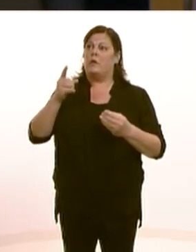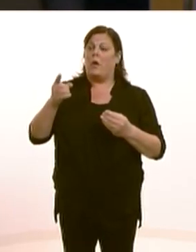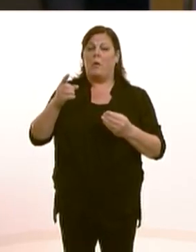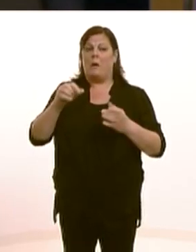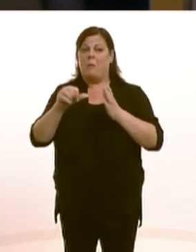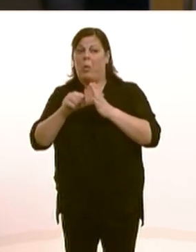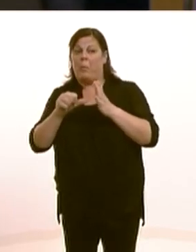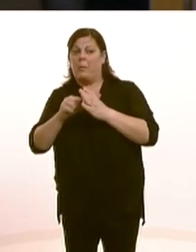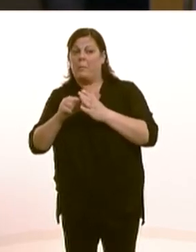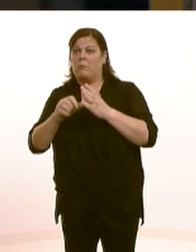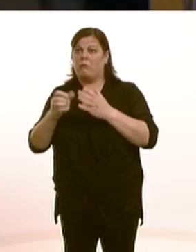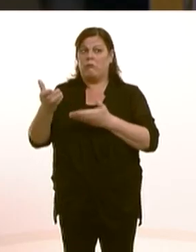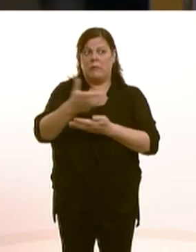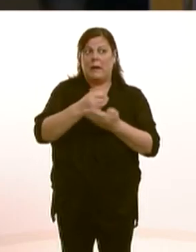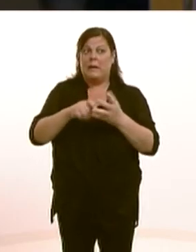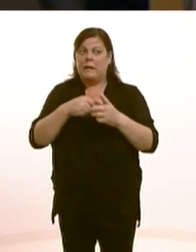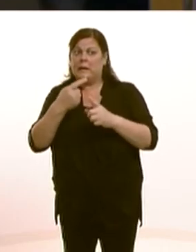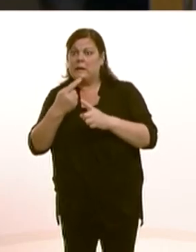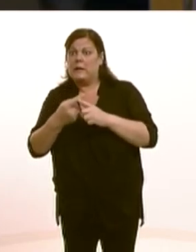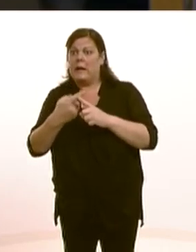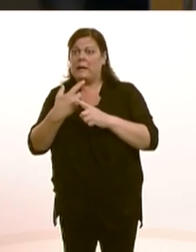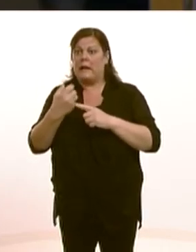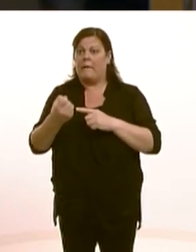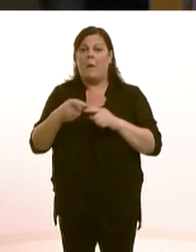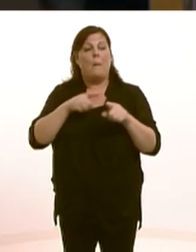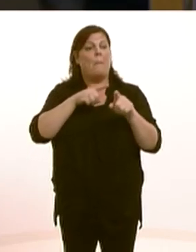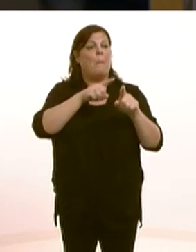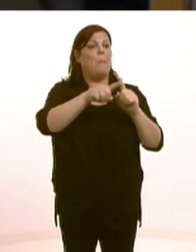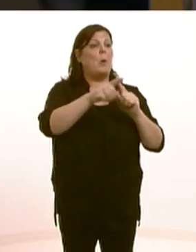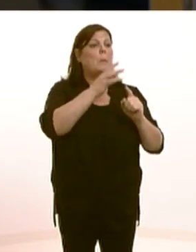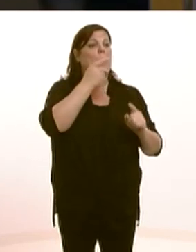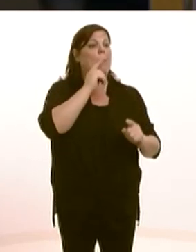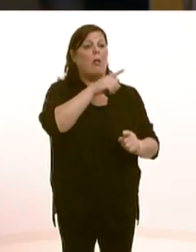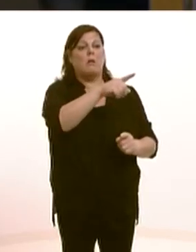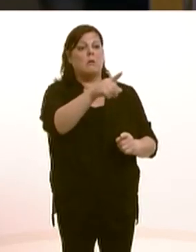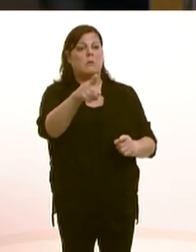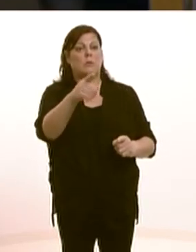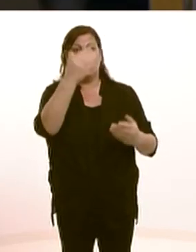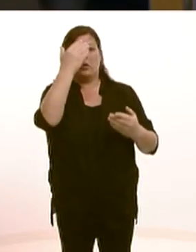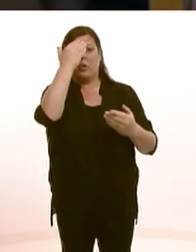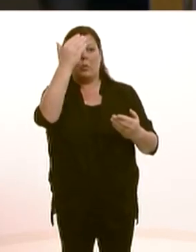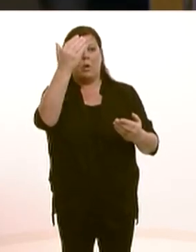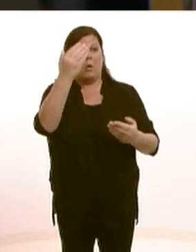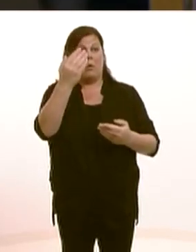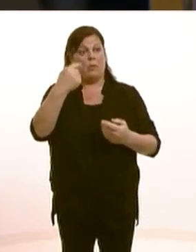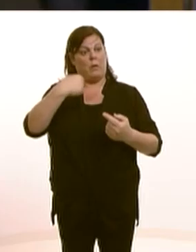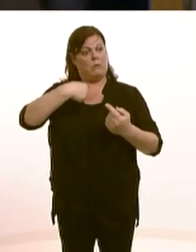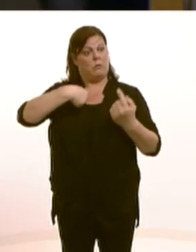Now, the vast majority of people, if we are honest, have no idea that this is coming down the track towards them.